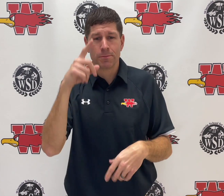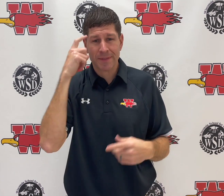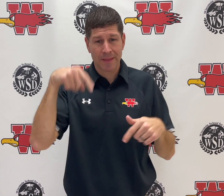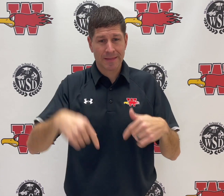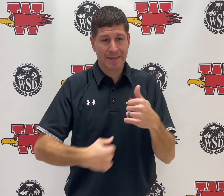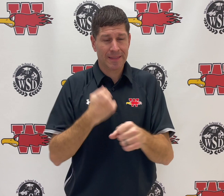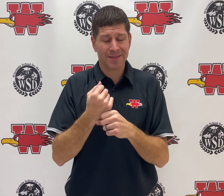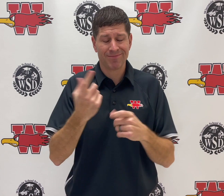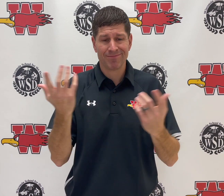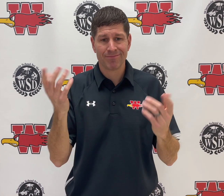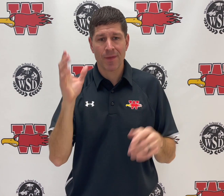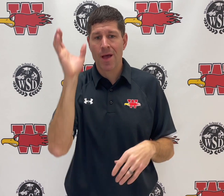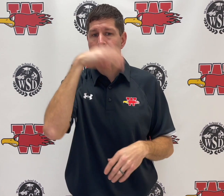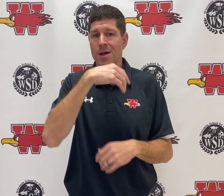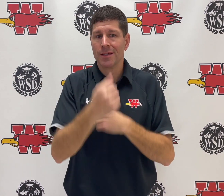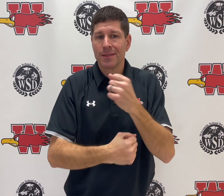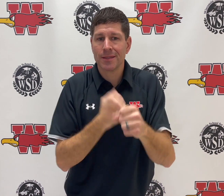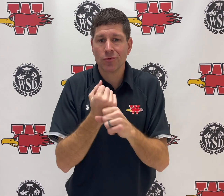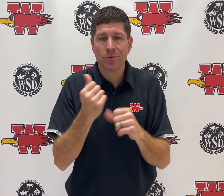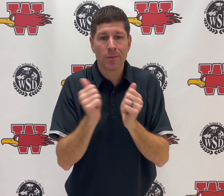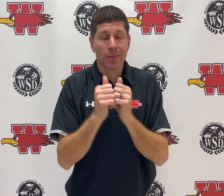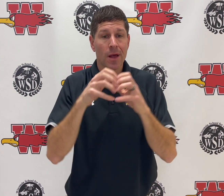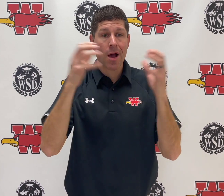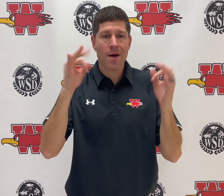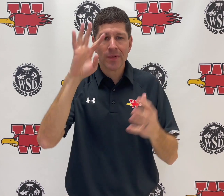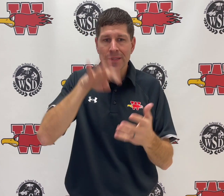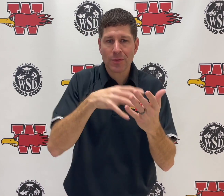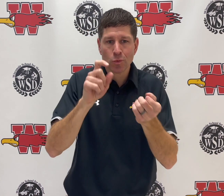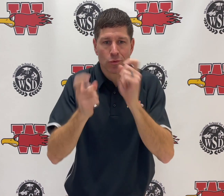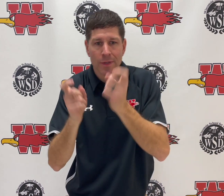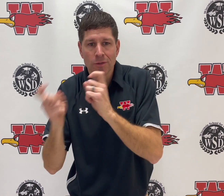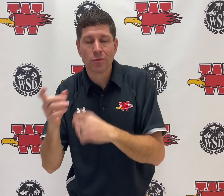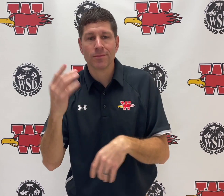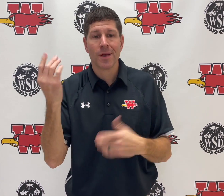hard. Because this year has been an unprecedented year, with a lot of schedule changes.